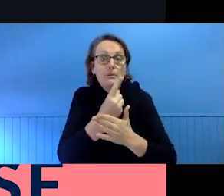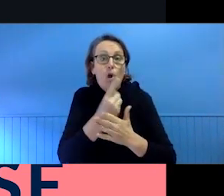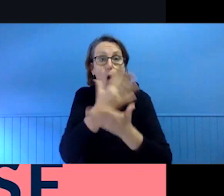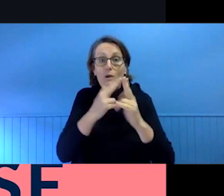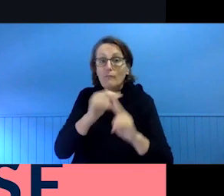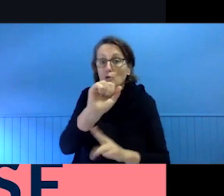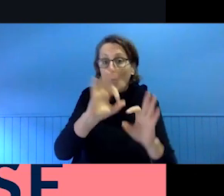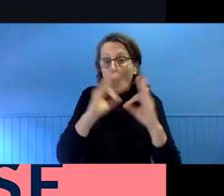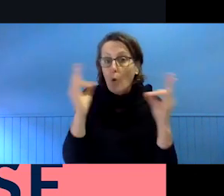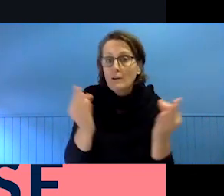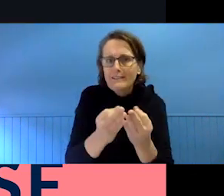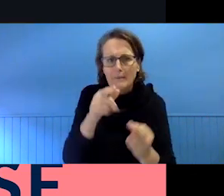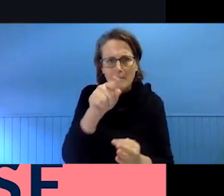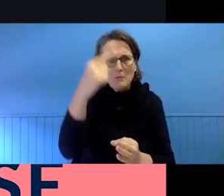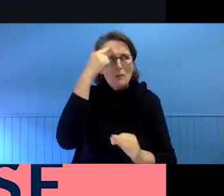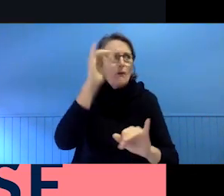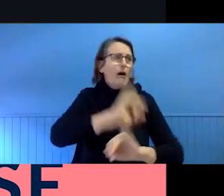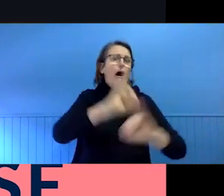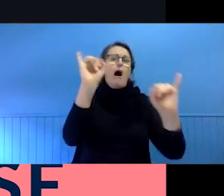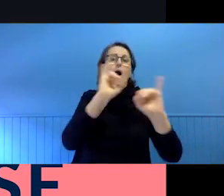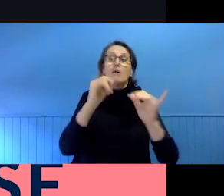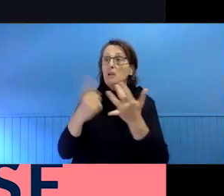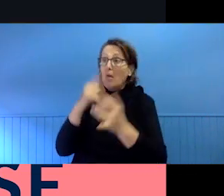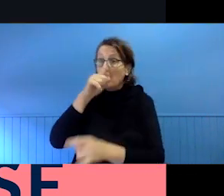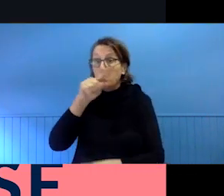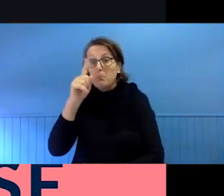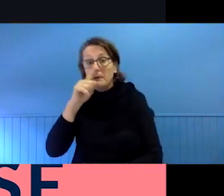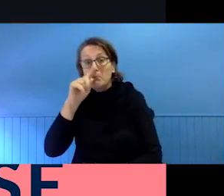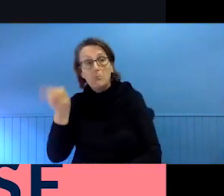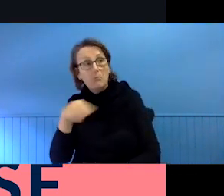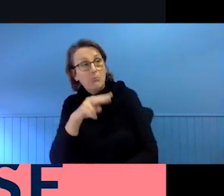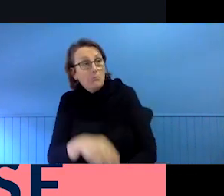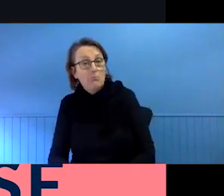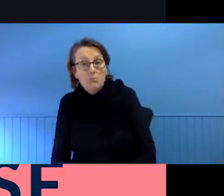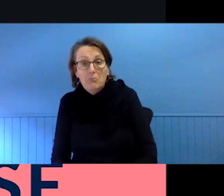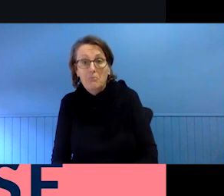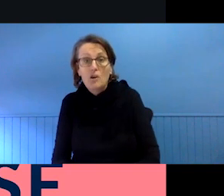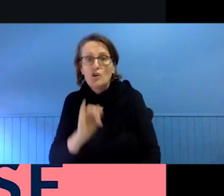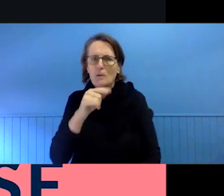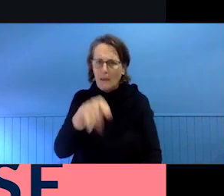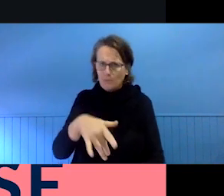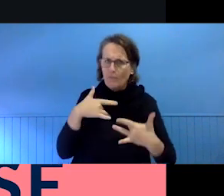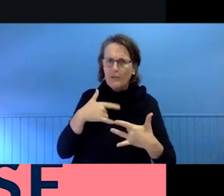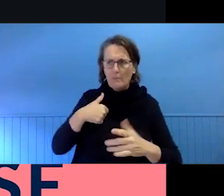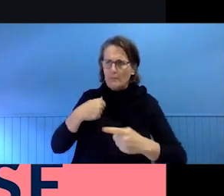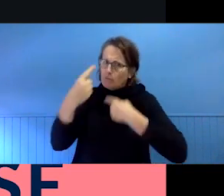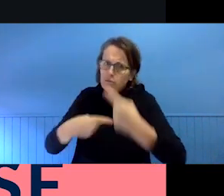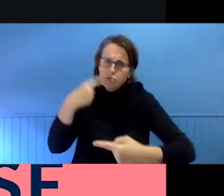thing in the world to you, but it's not to anyone else. Even though you may feel like you're communicating to death, you're not. You really